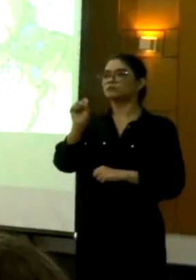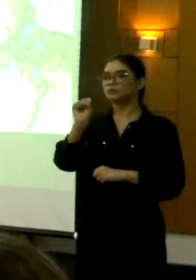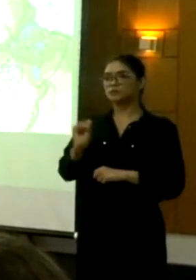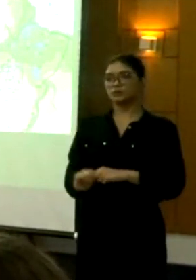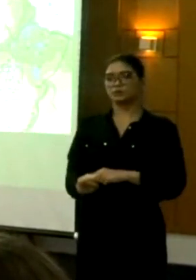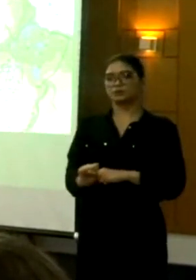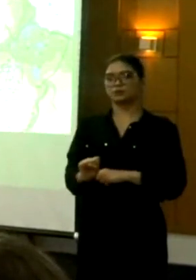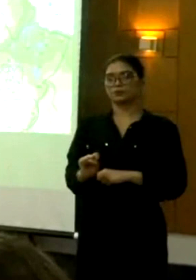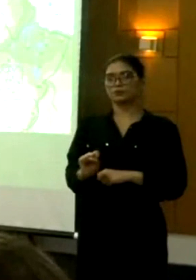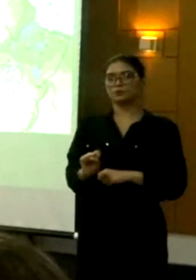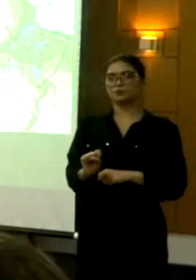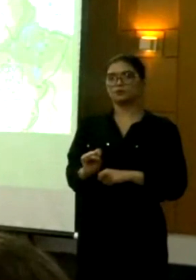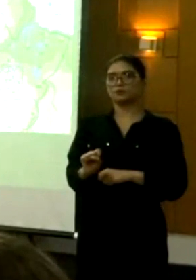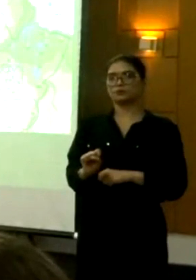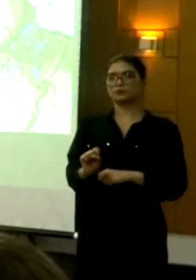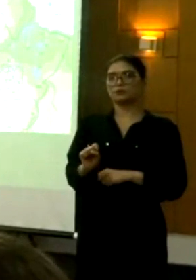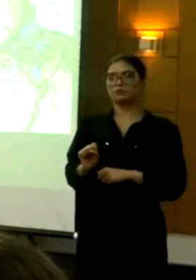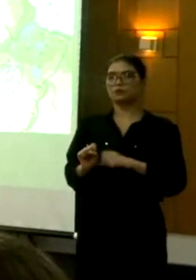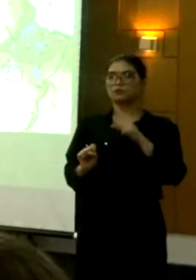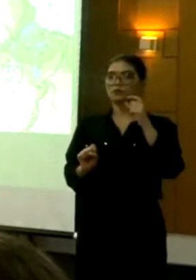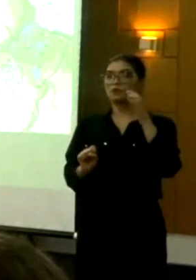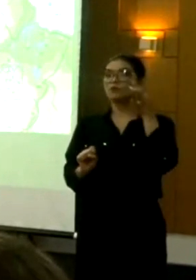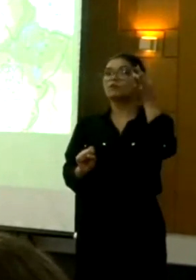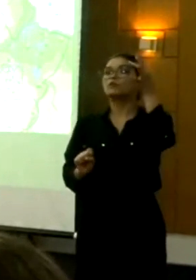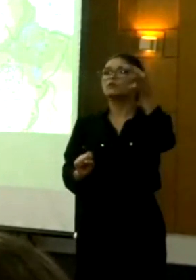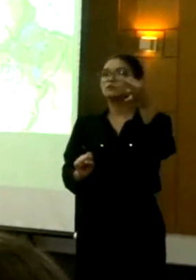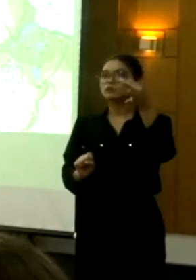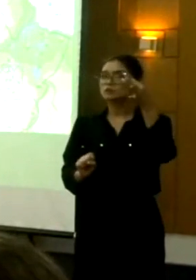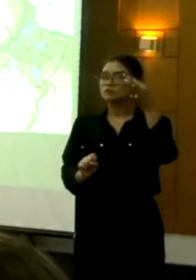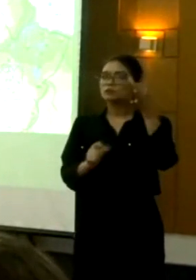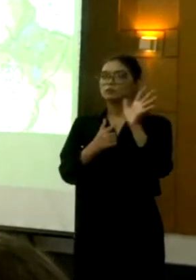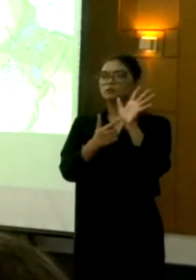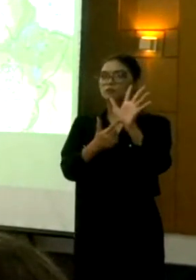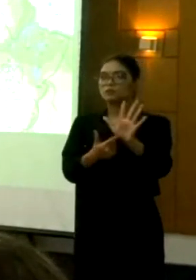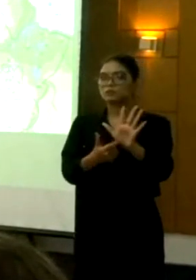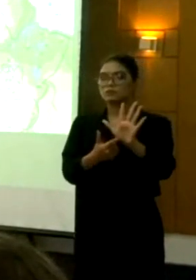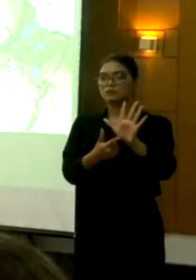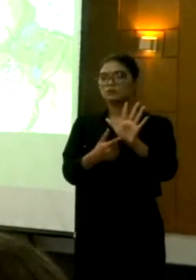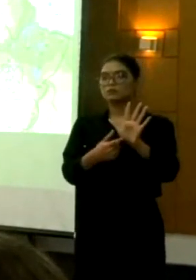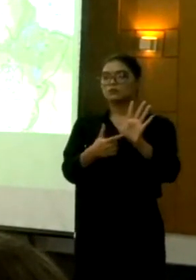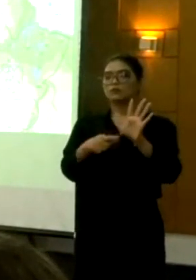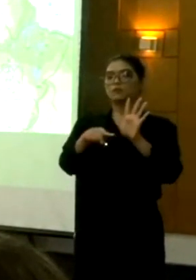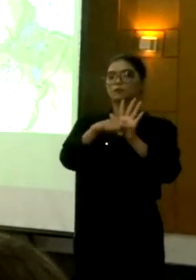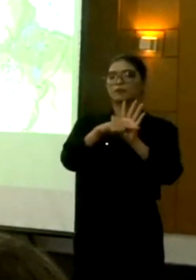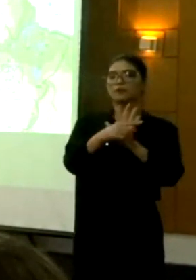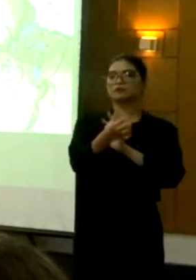for the future climate , indicating -6% rain